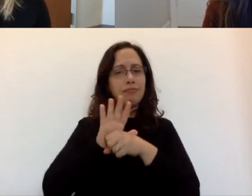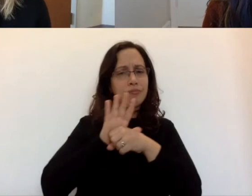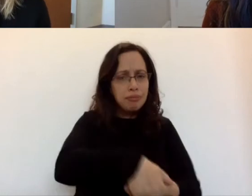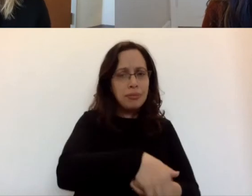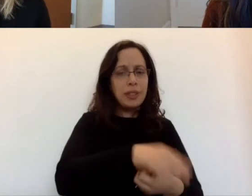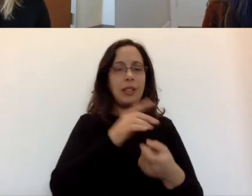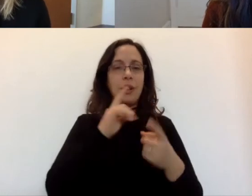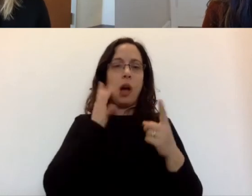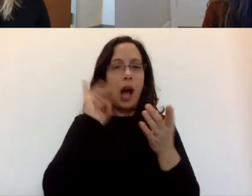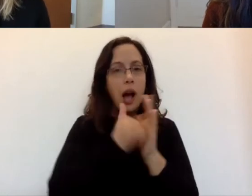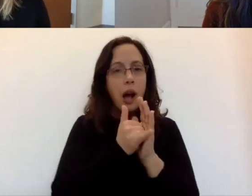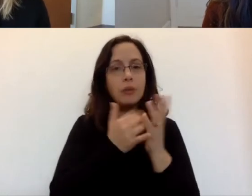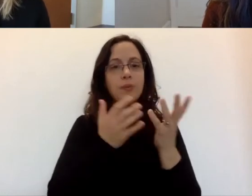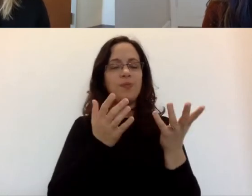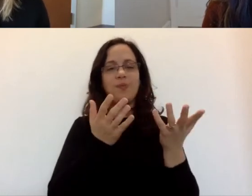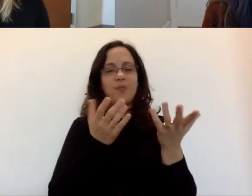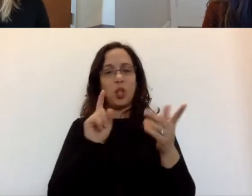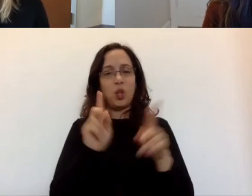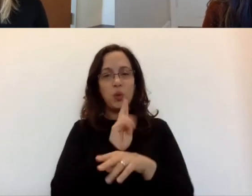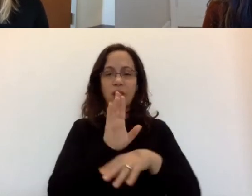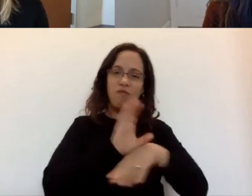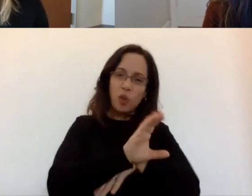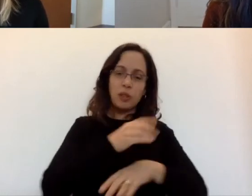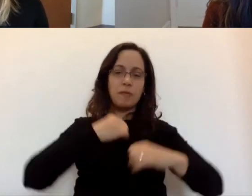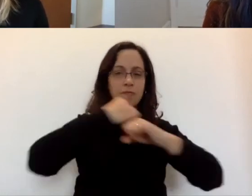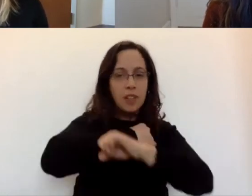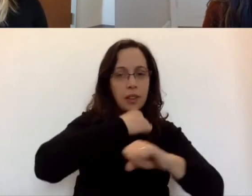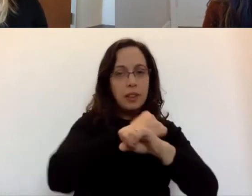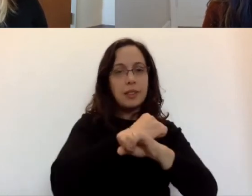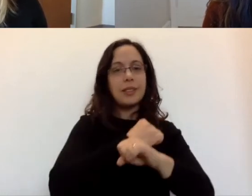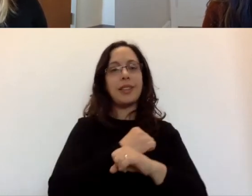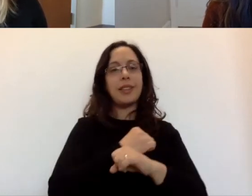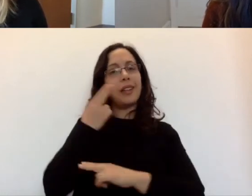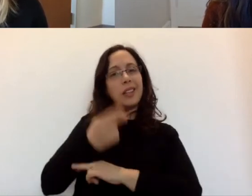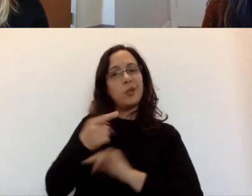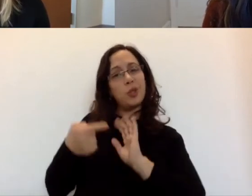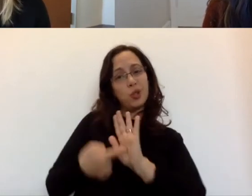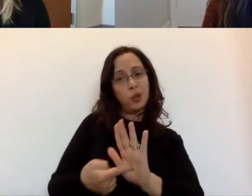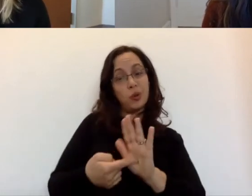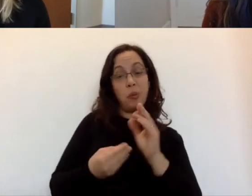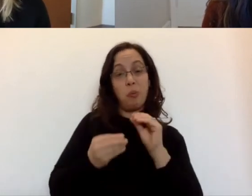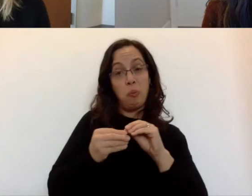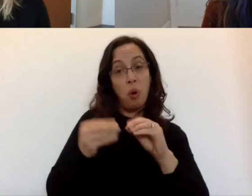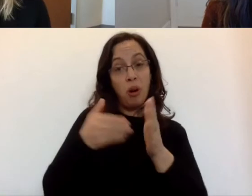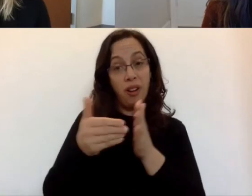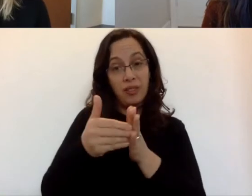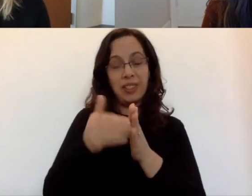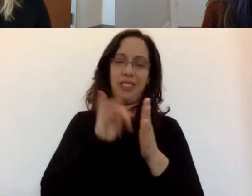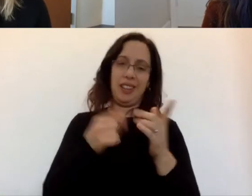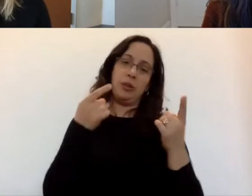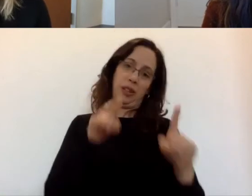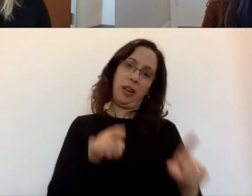suggests I think, that that has happened more often than not right? um so when we think about